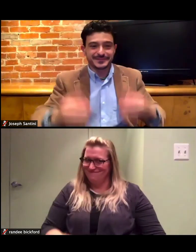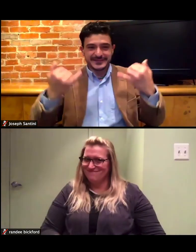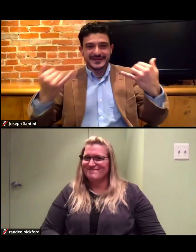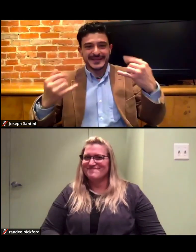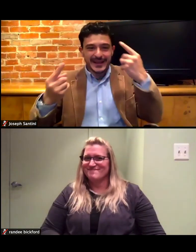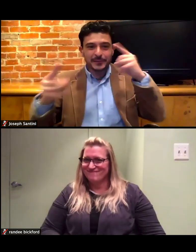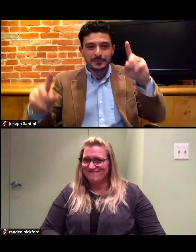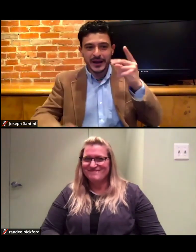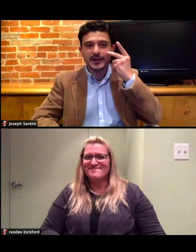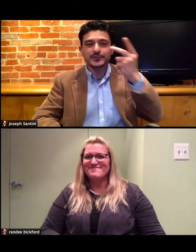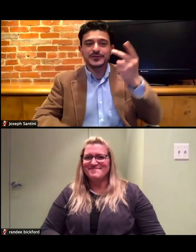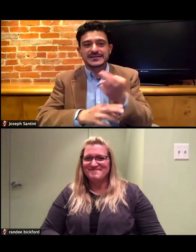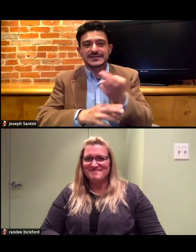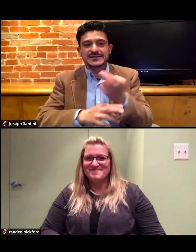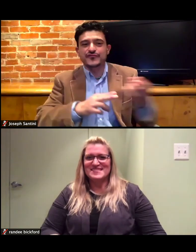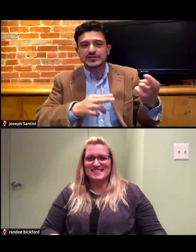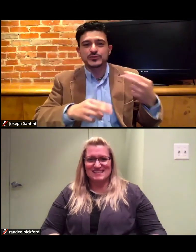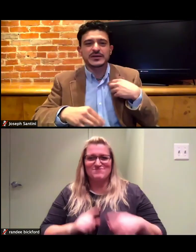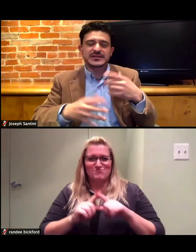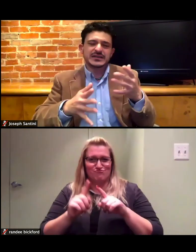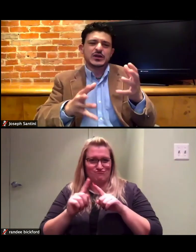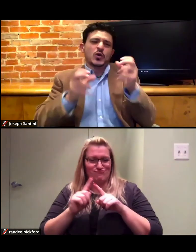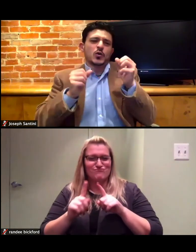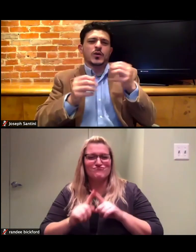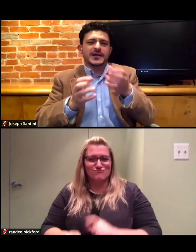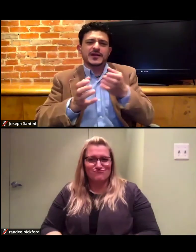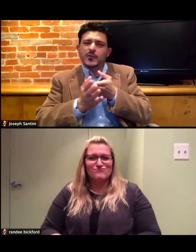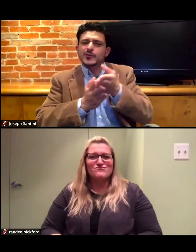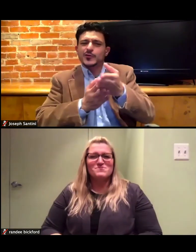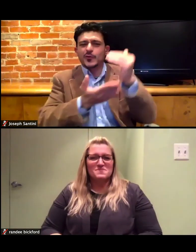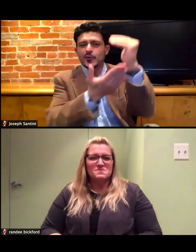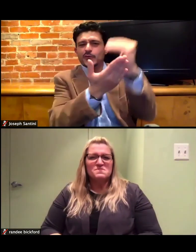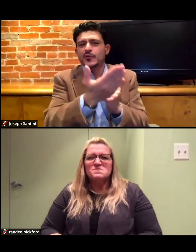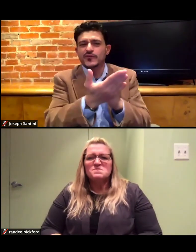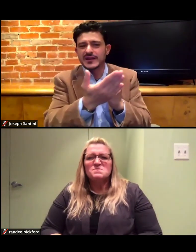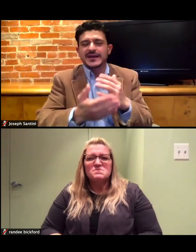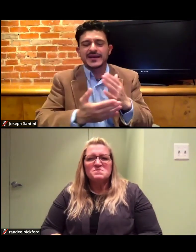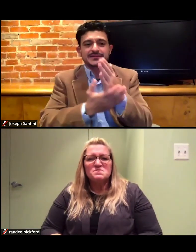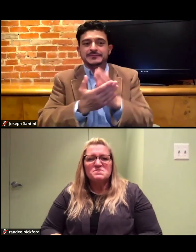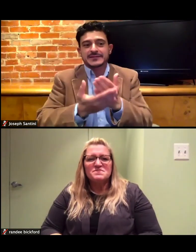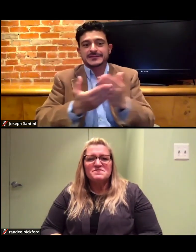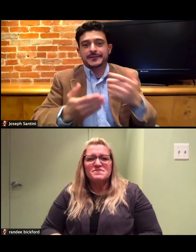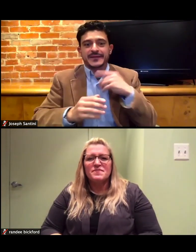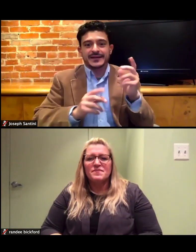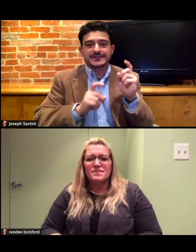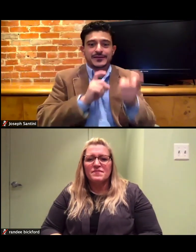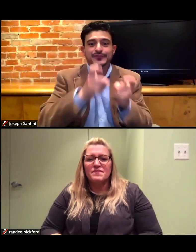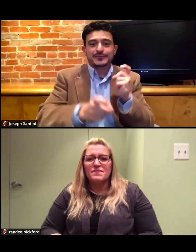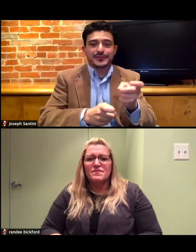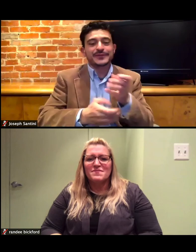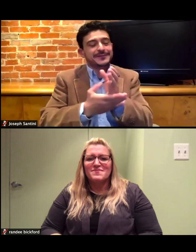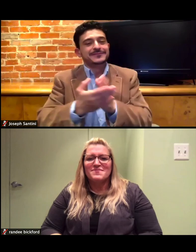And Kari said that our kids are 14, 11, eight and five weeks. Okay, we're gonna move through this pretty quickly.